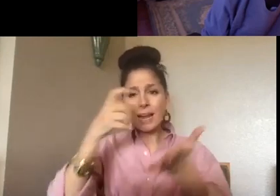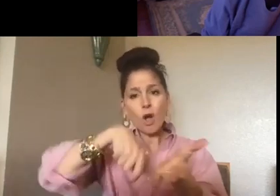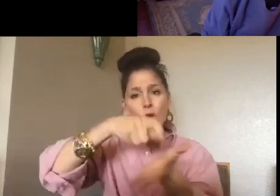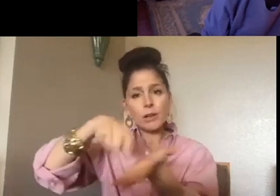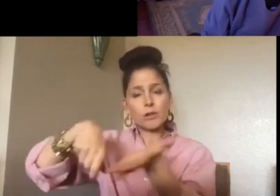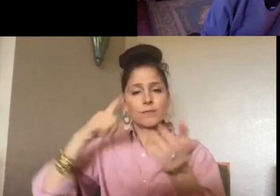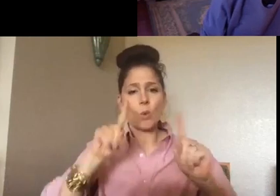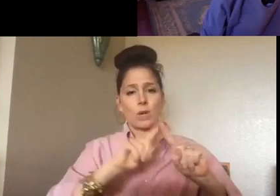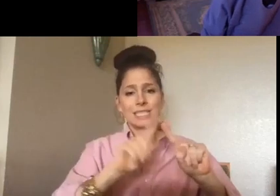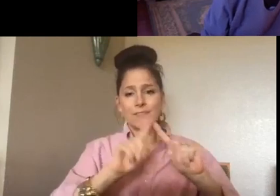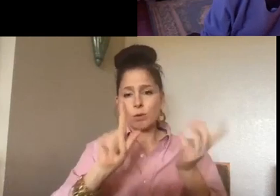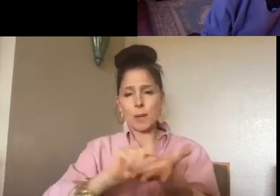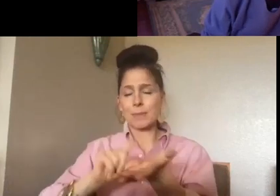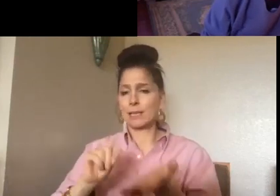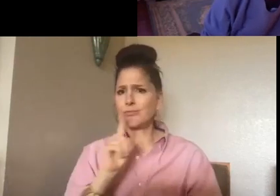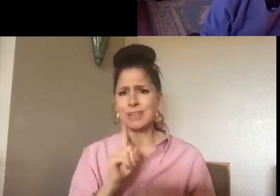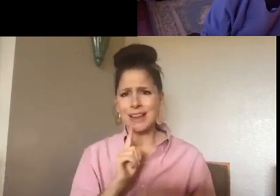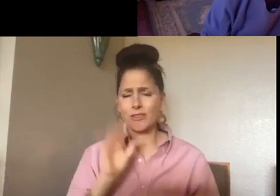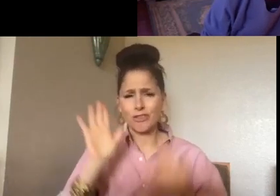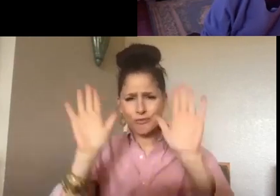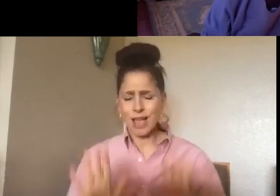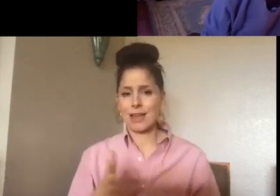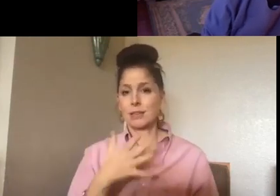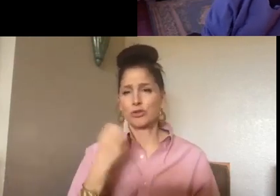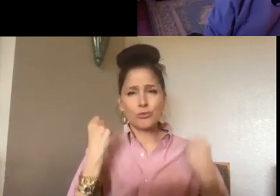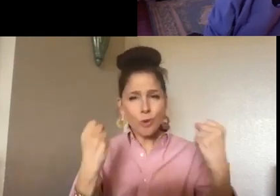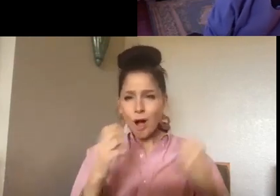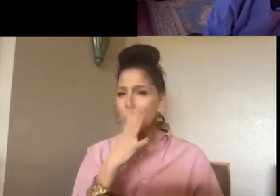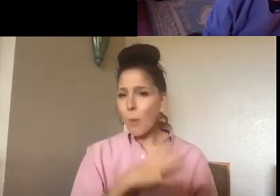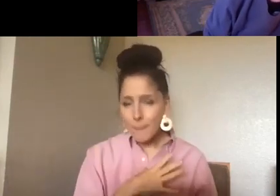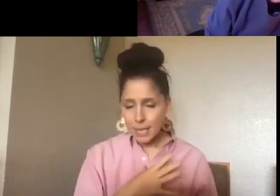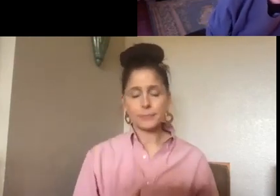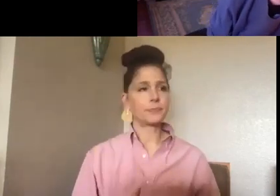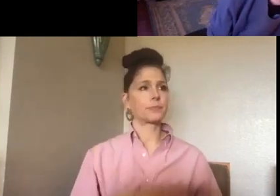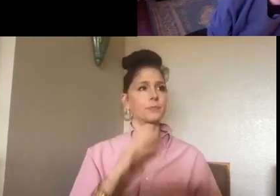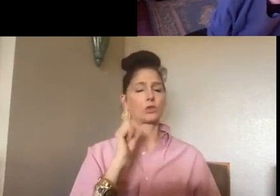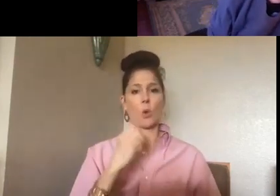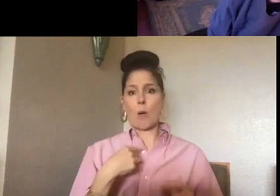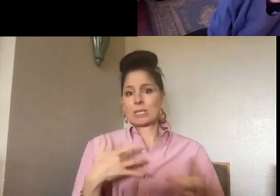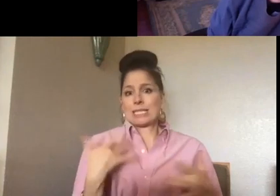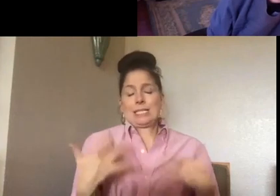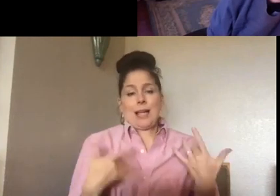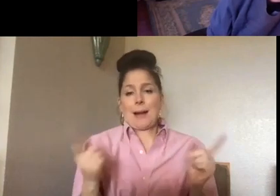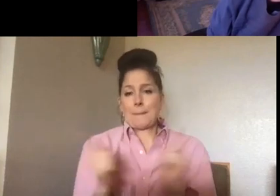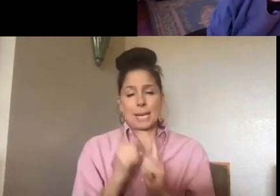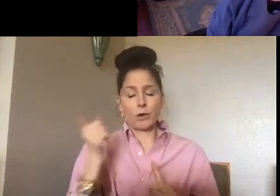a big fan of hers, she was a writer, had written many episodes, and wonderful strong women roles,